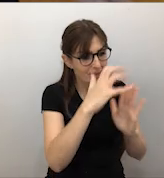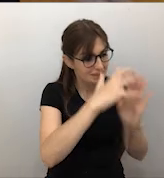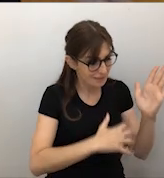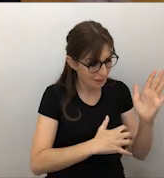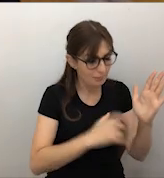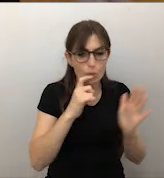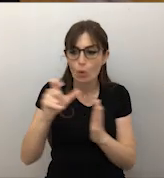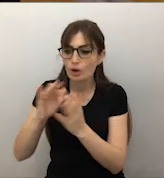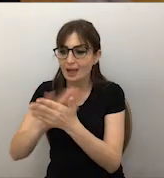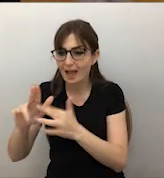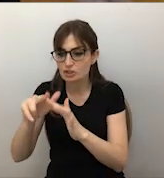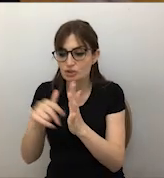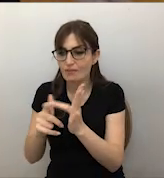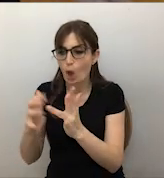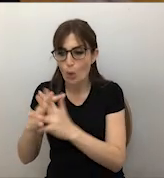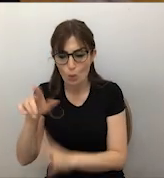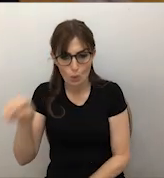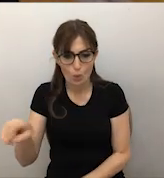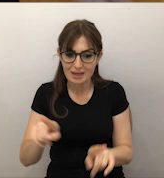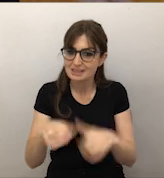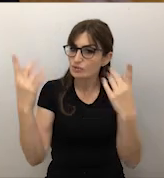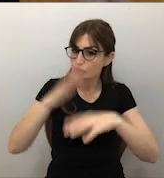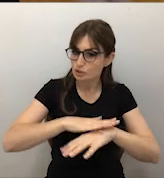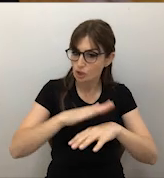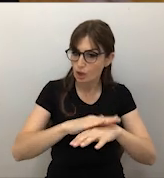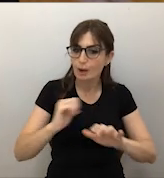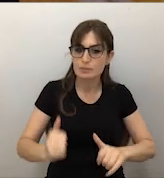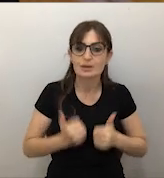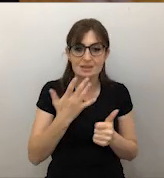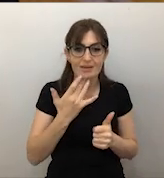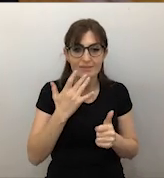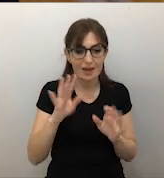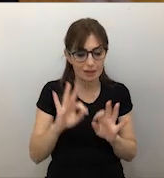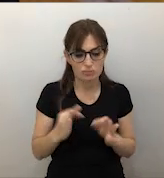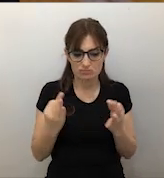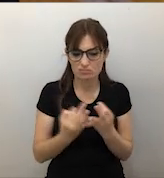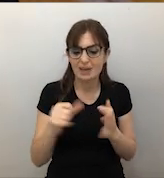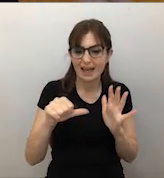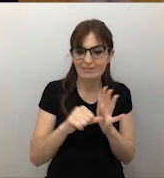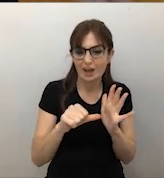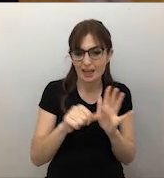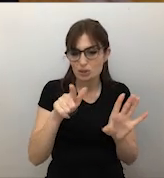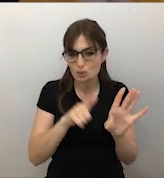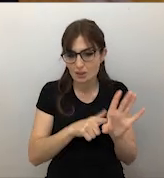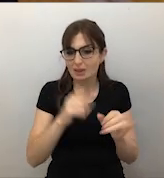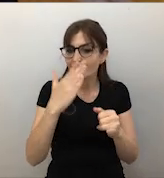In the example we just discussed, as Creative Arts Limited has a 30 June end of financial year, it means